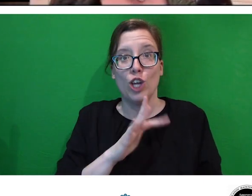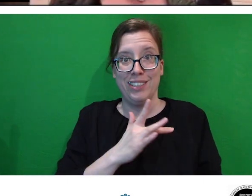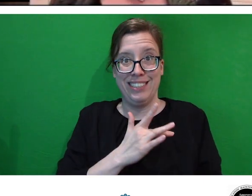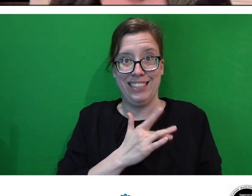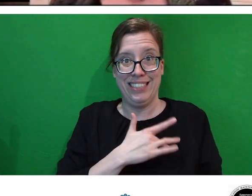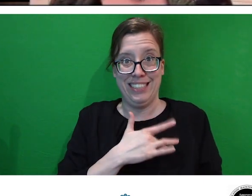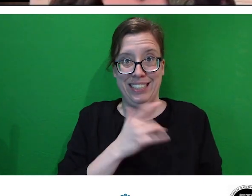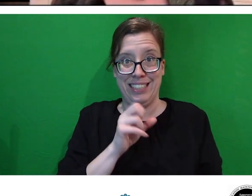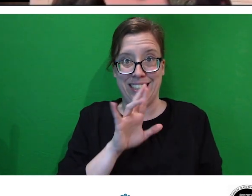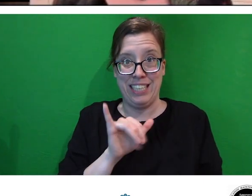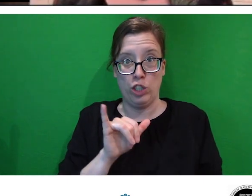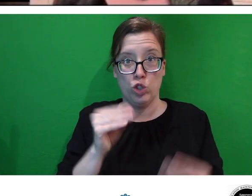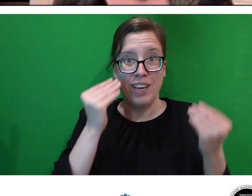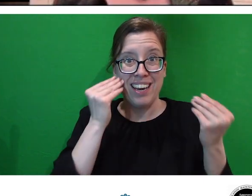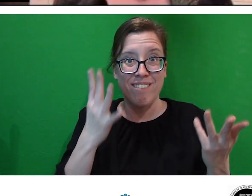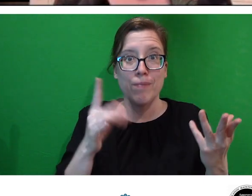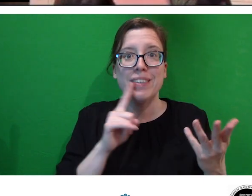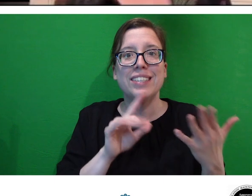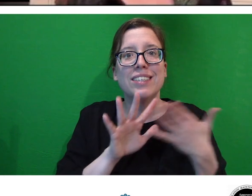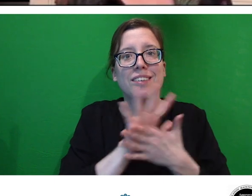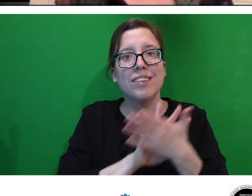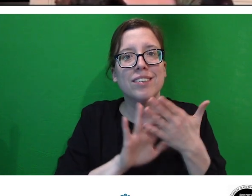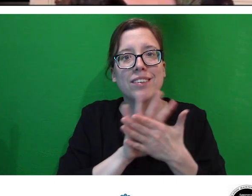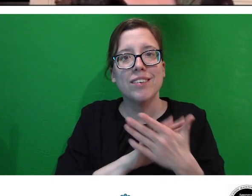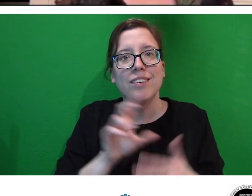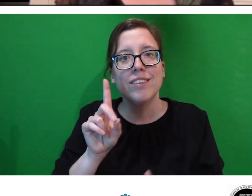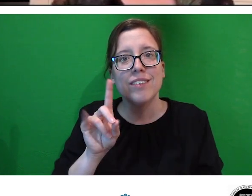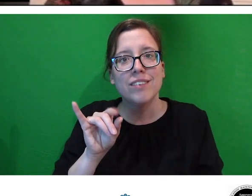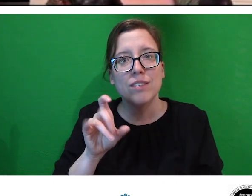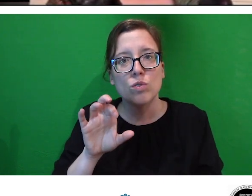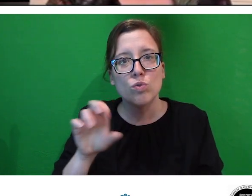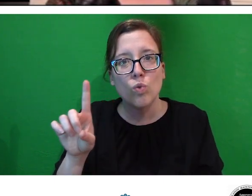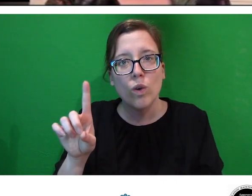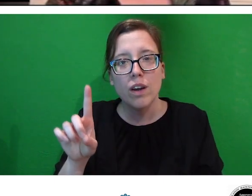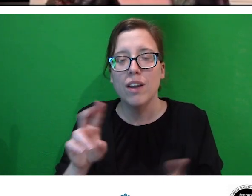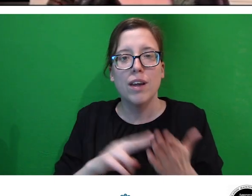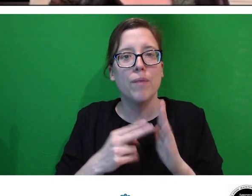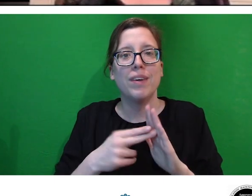those things. They can't hear those things. They don't have that curiosity.